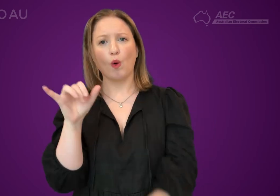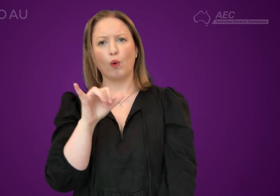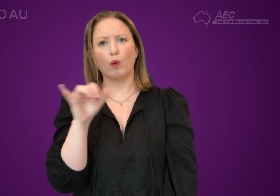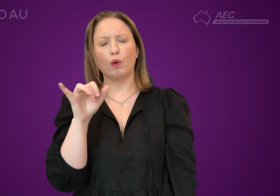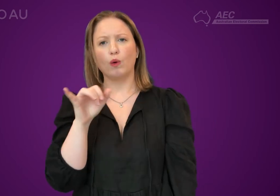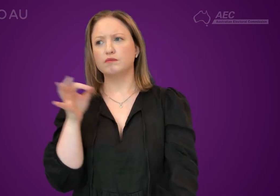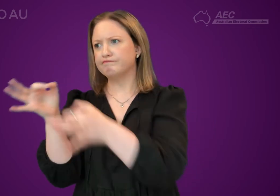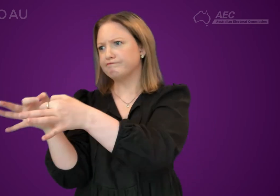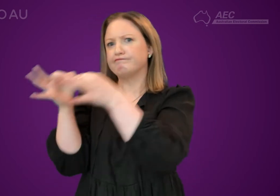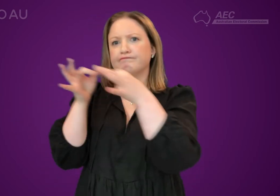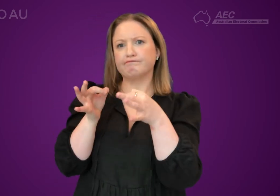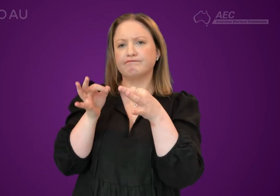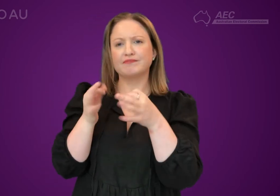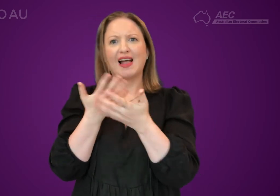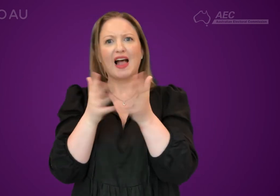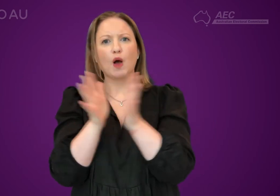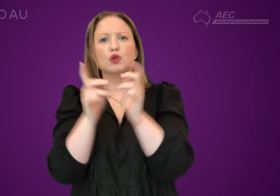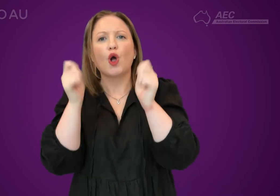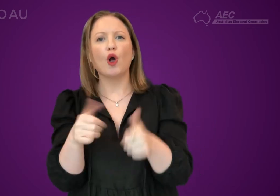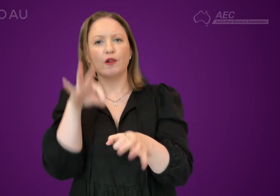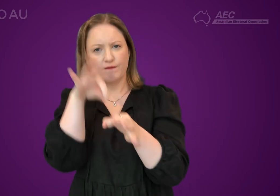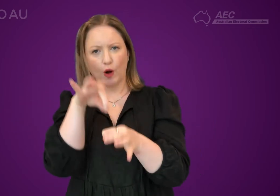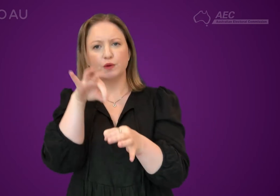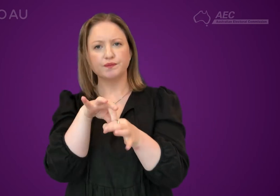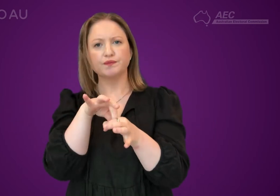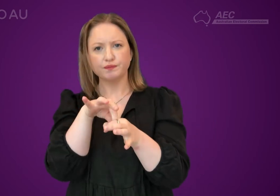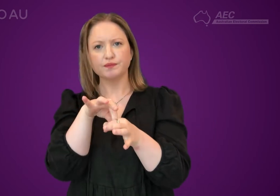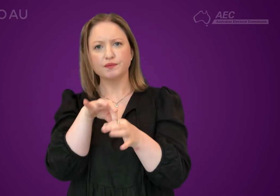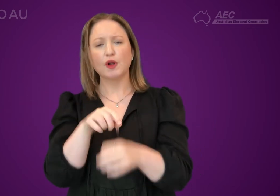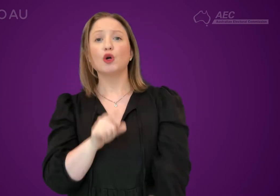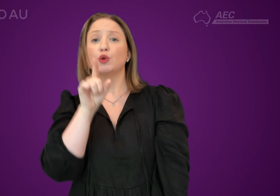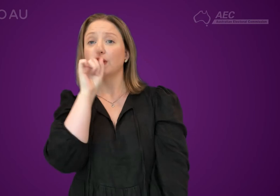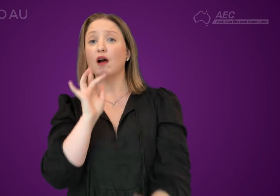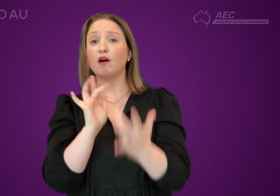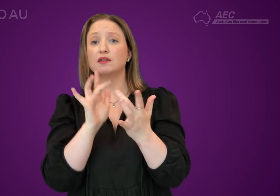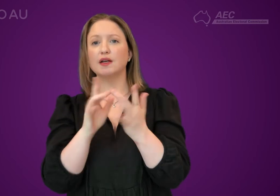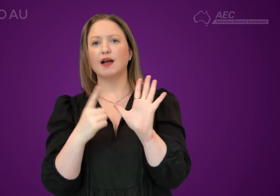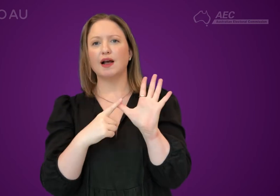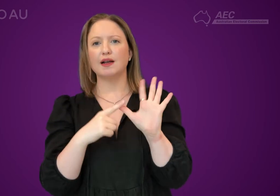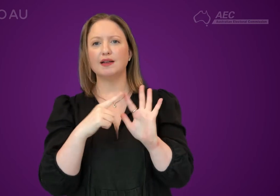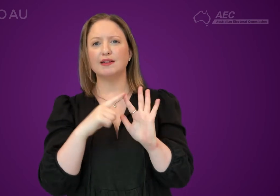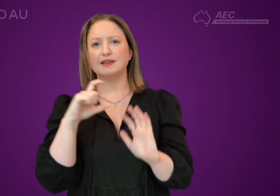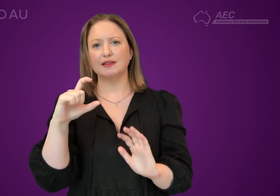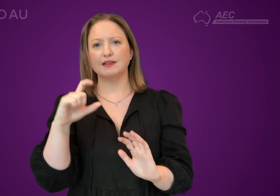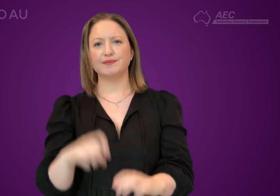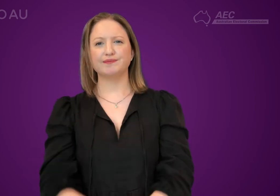or how to vote early? You can contact the Australian Electoral Commission.